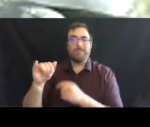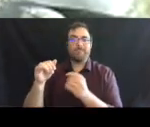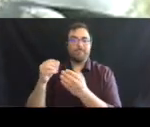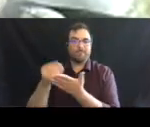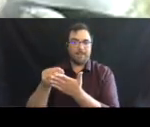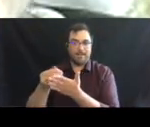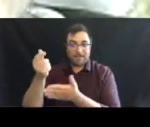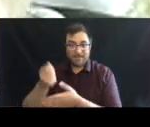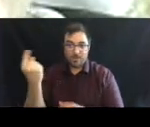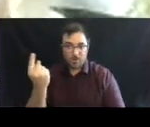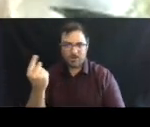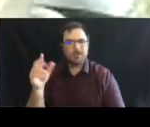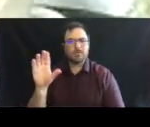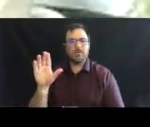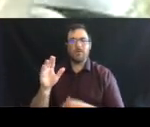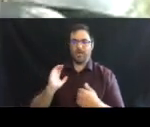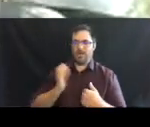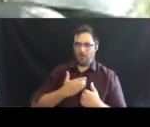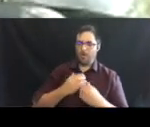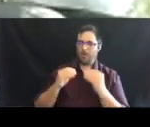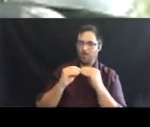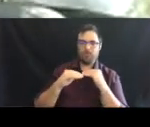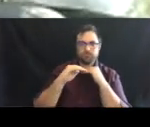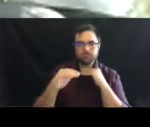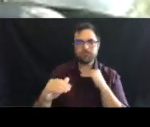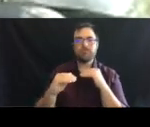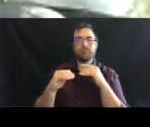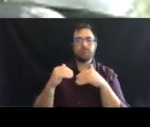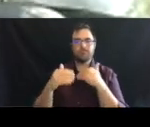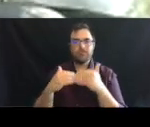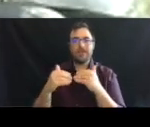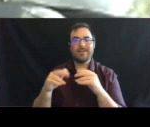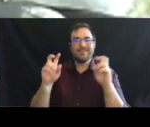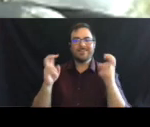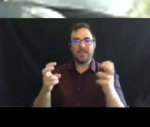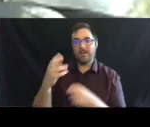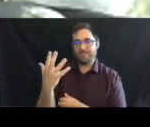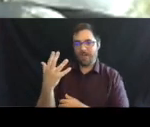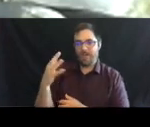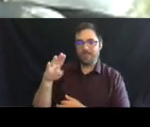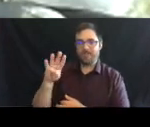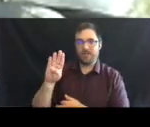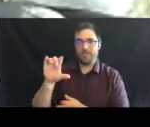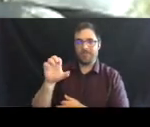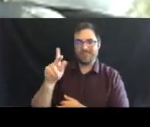stable and long-standing Title V block grant is now really supporting